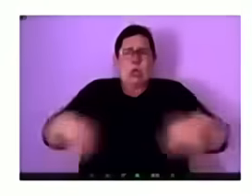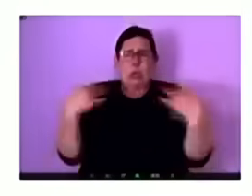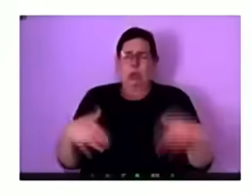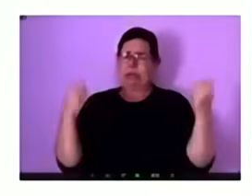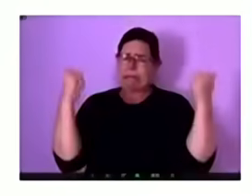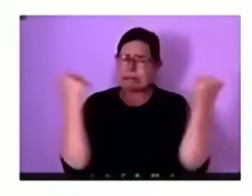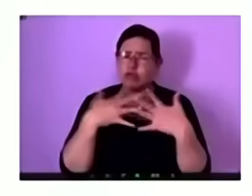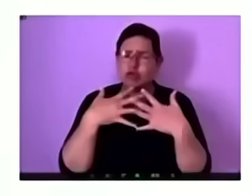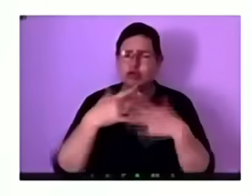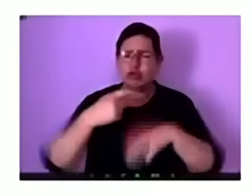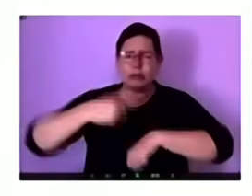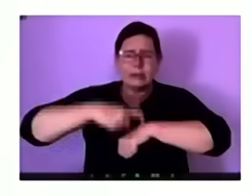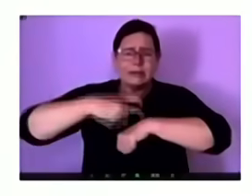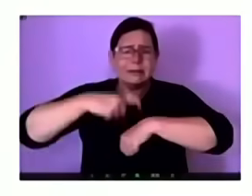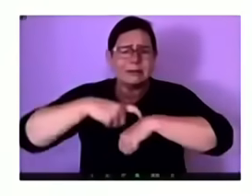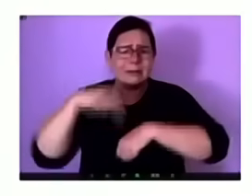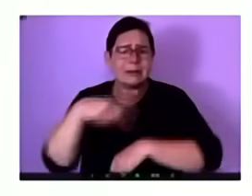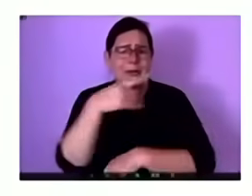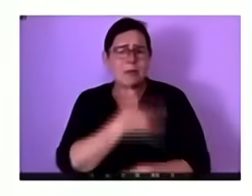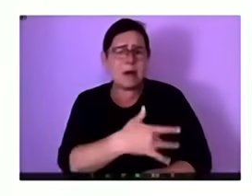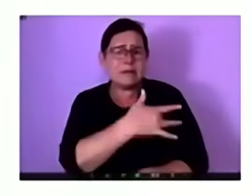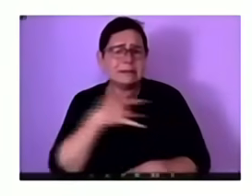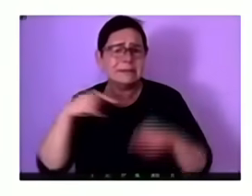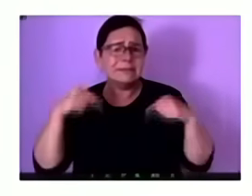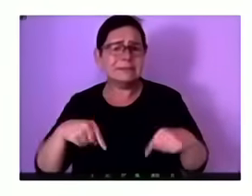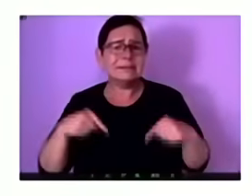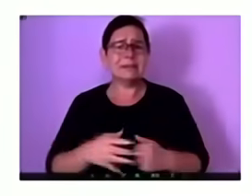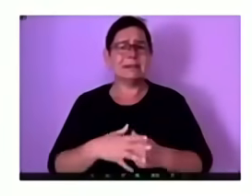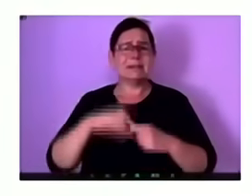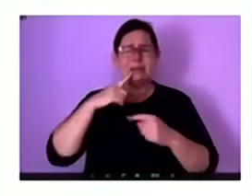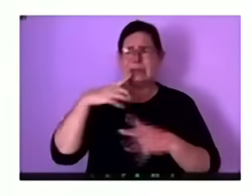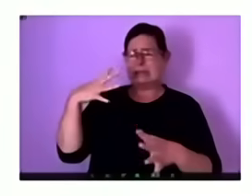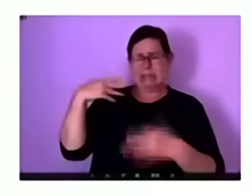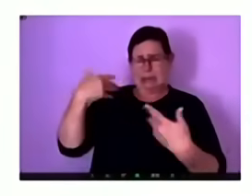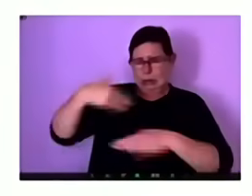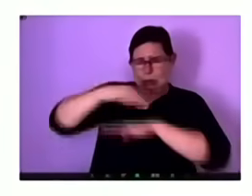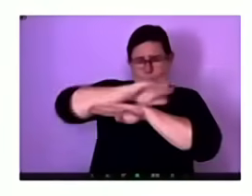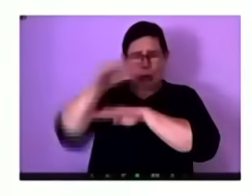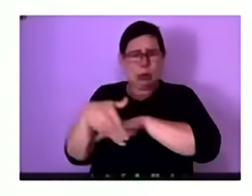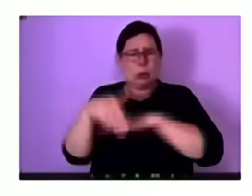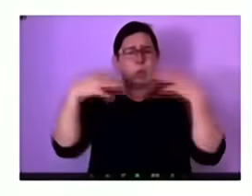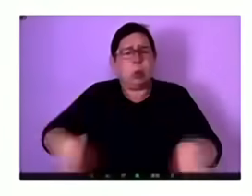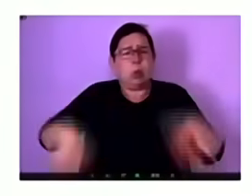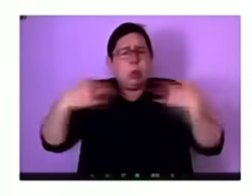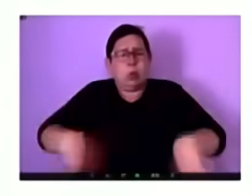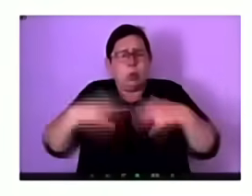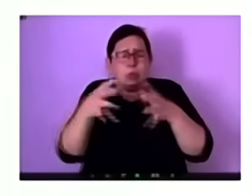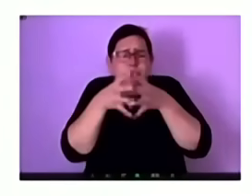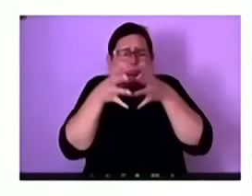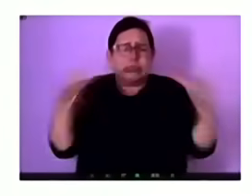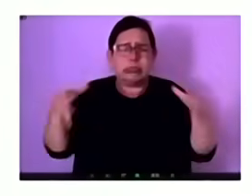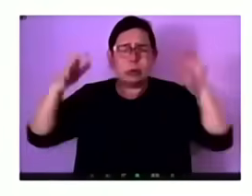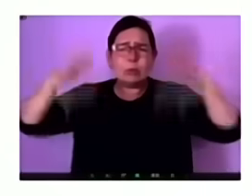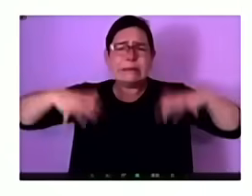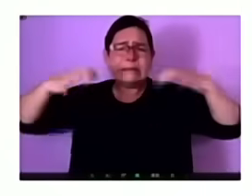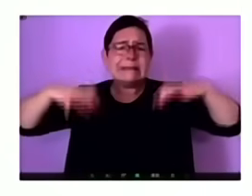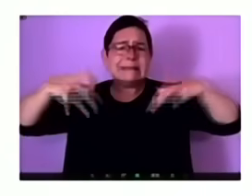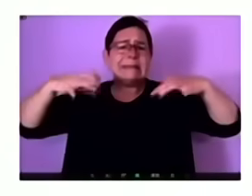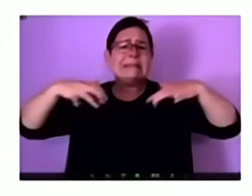STATE OF EMERGENCY IN THE HALIFAX REGIONAL MUNICIPALITY, EAST HANTS, WEST HANTS, LUNENBURG,